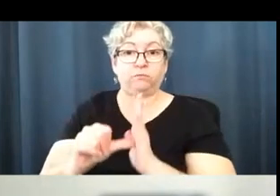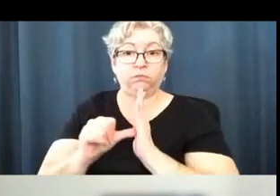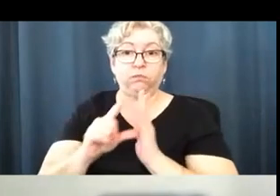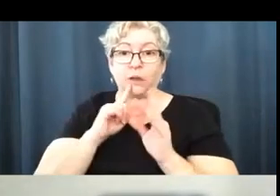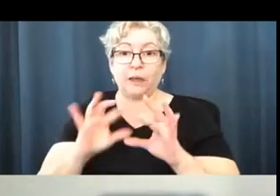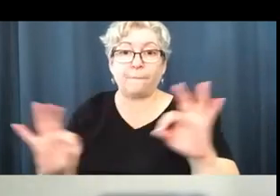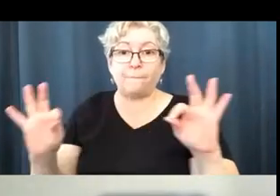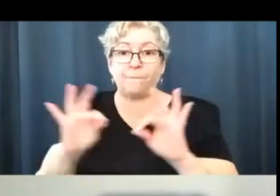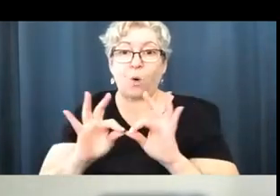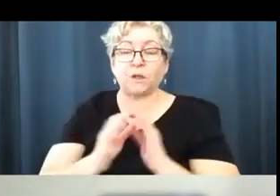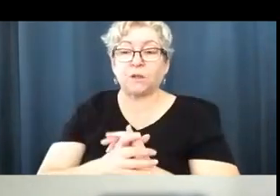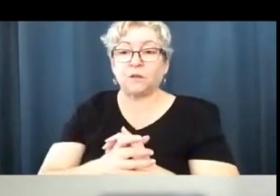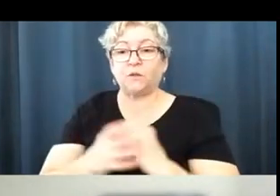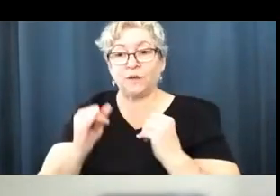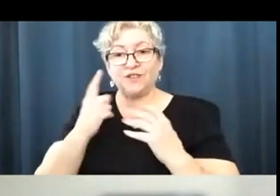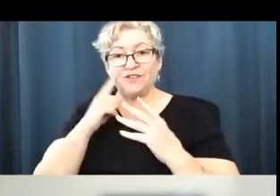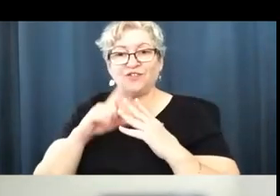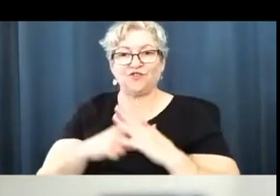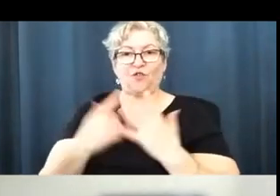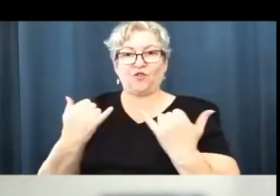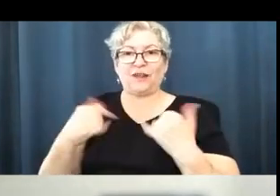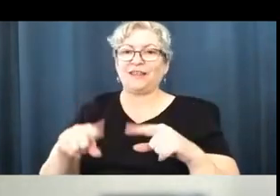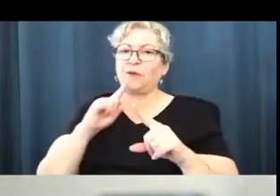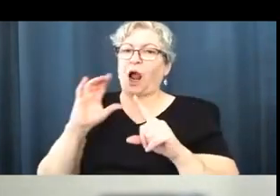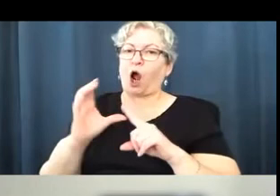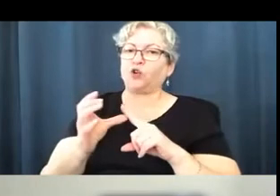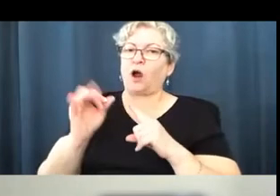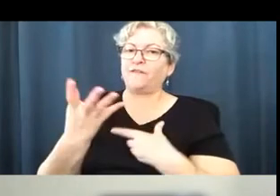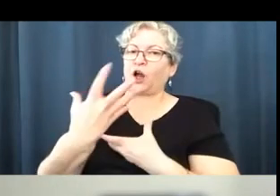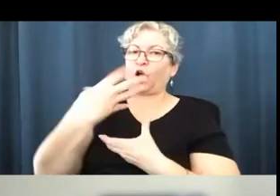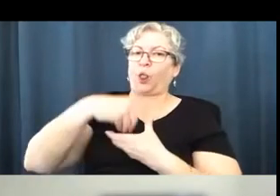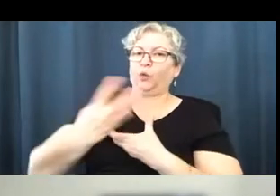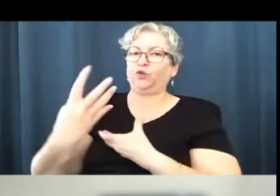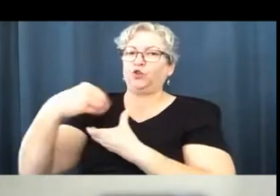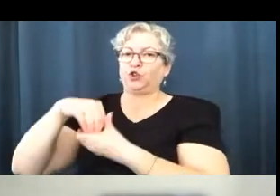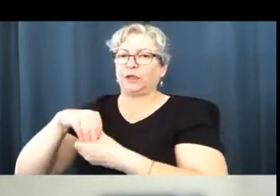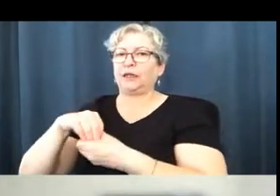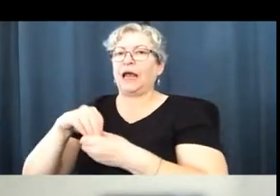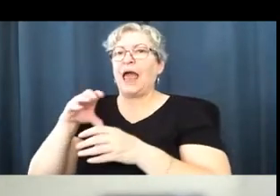So as we started, this is a culture of inclusion, it's a culture of accessibility.